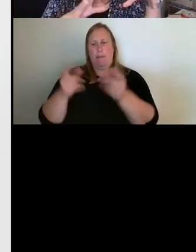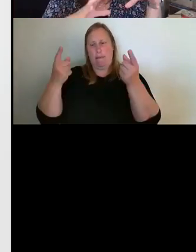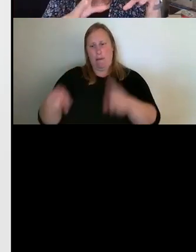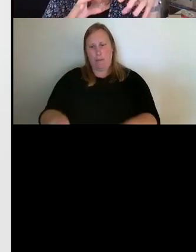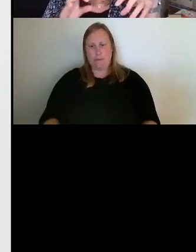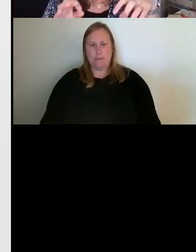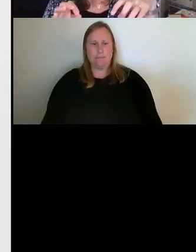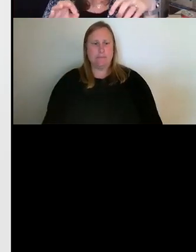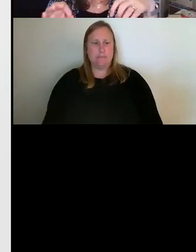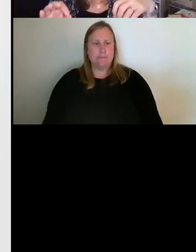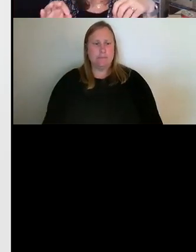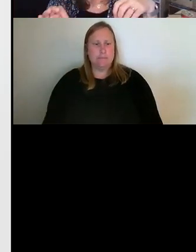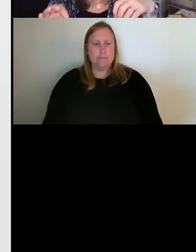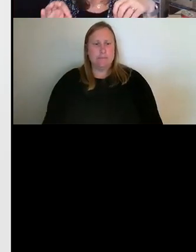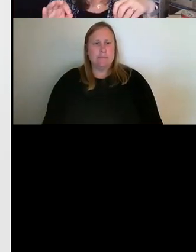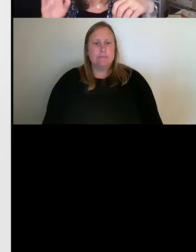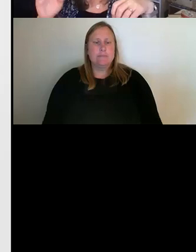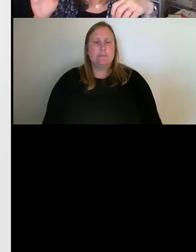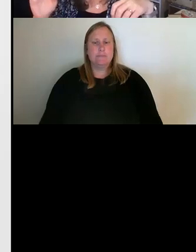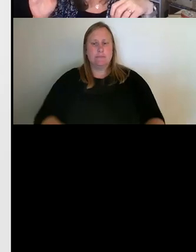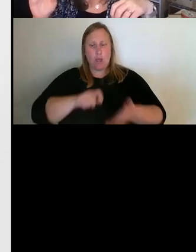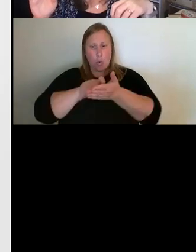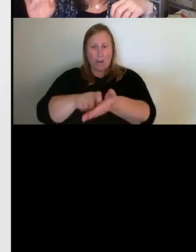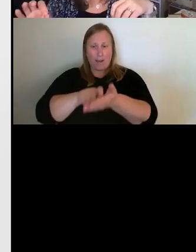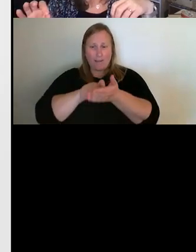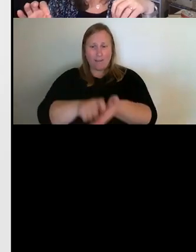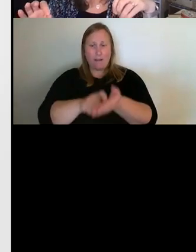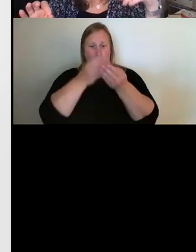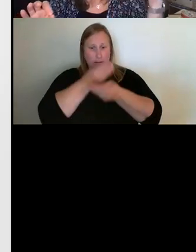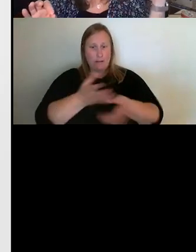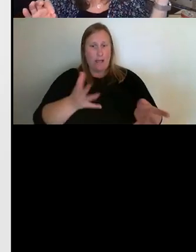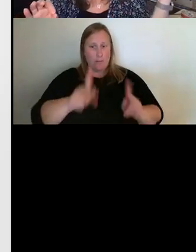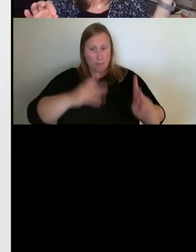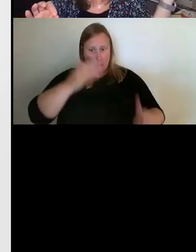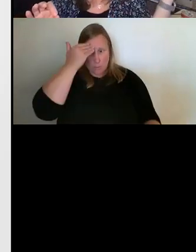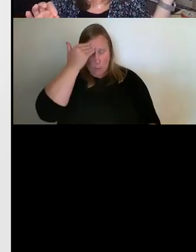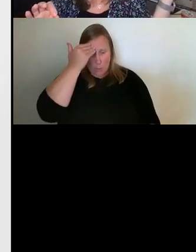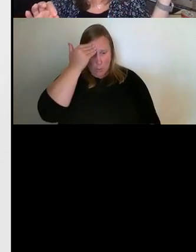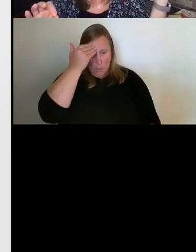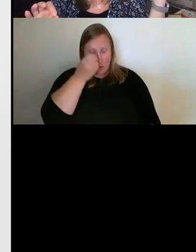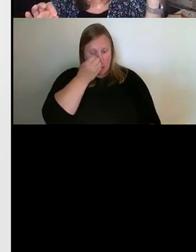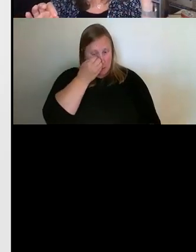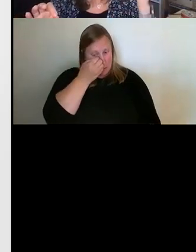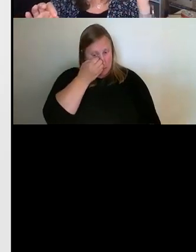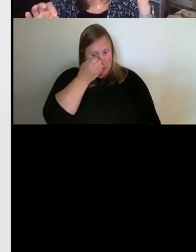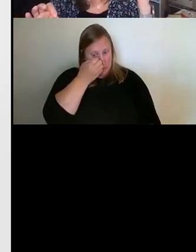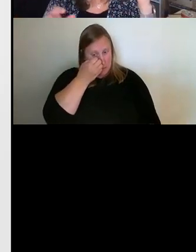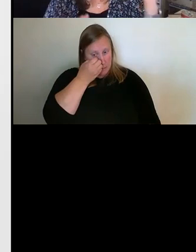Provide written warning before the event begins. Because knowing is everything.